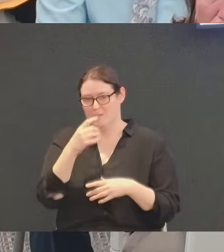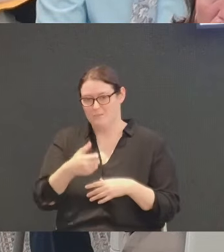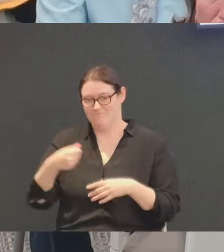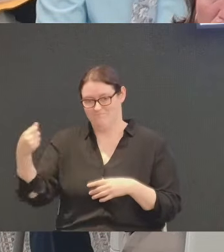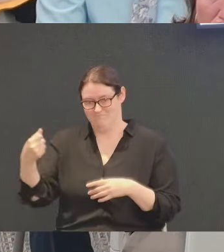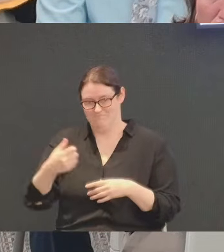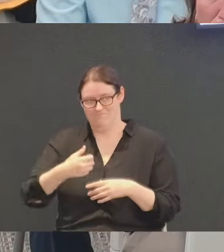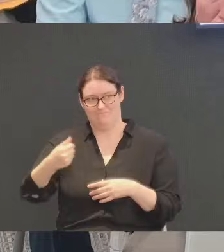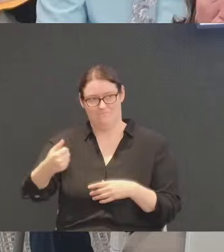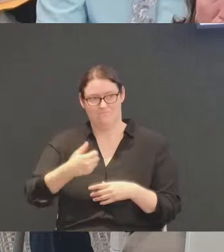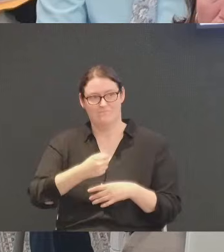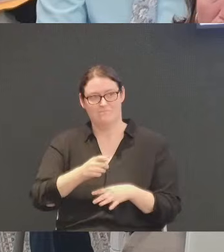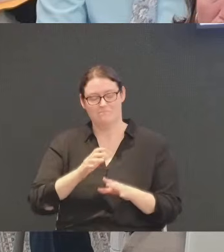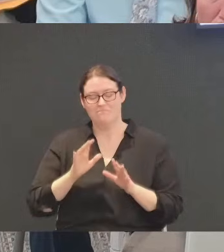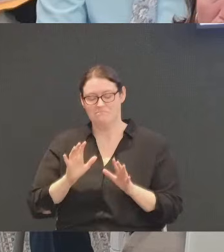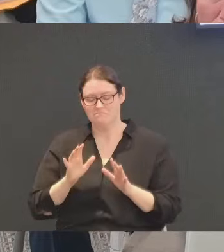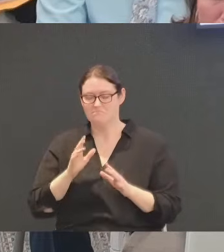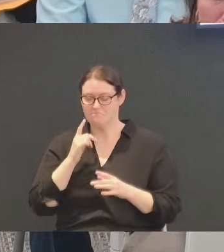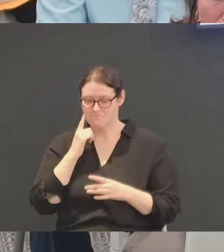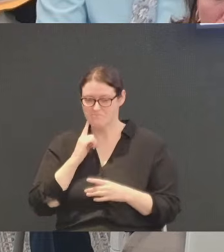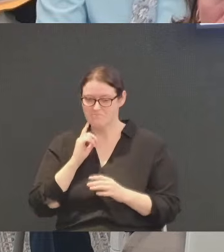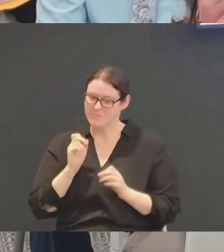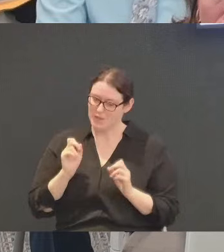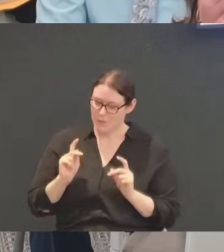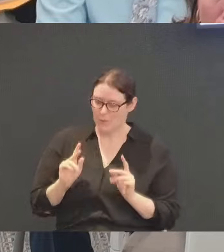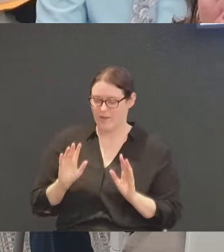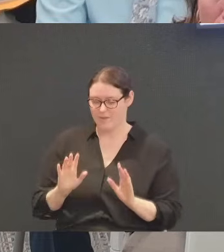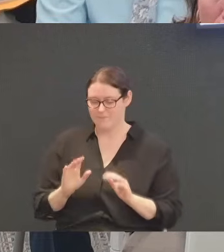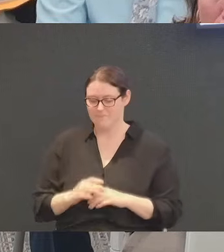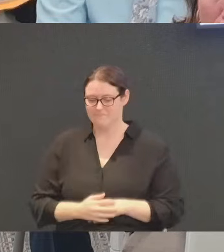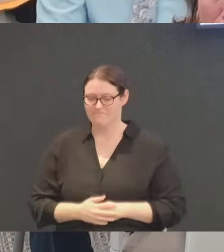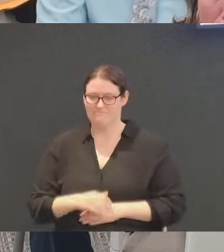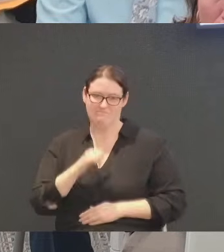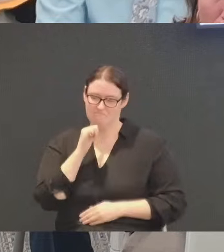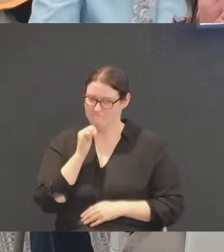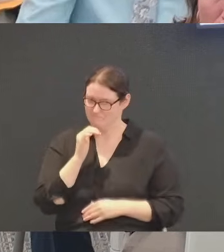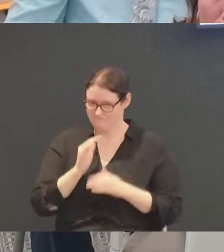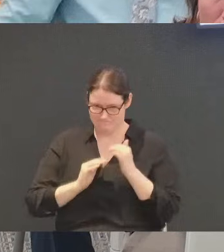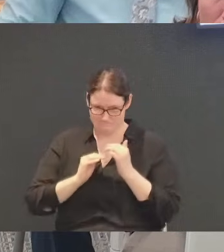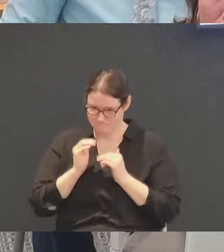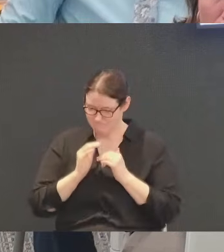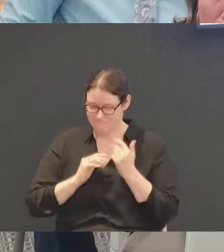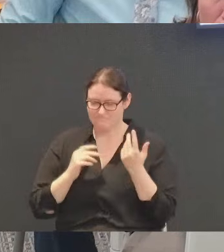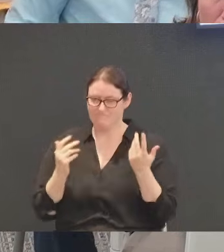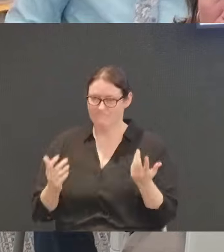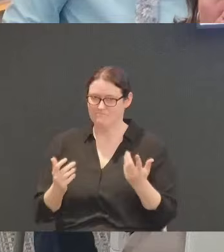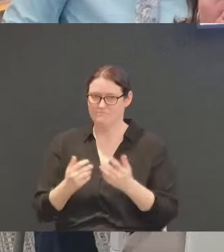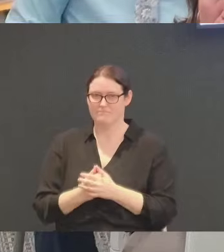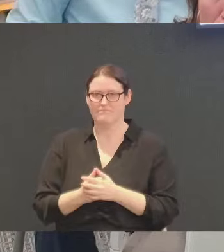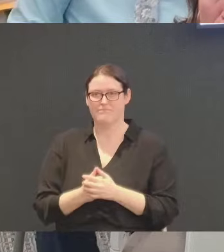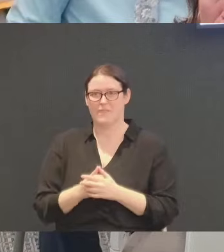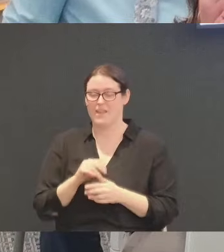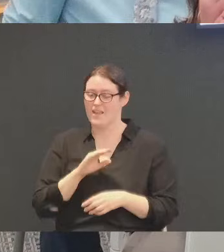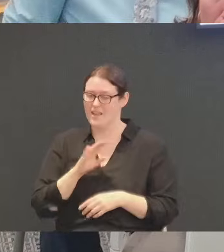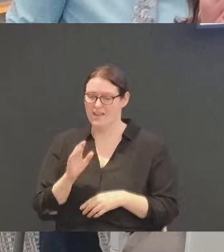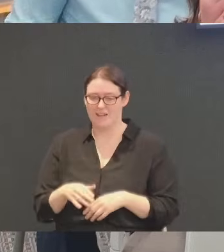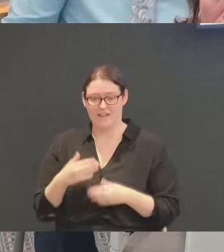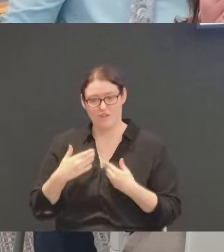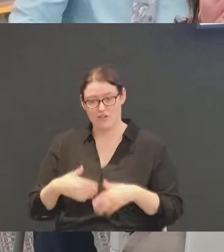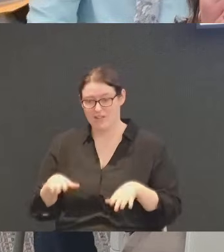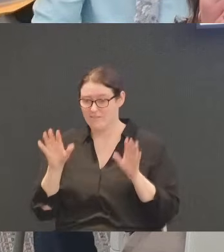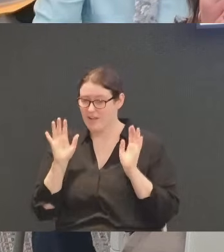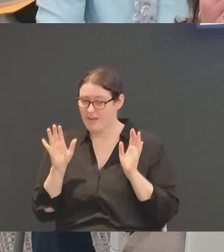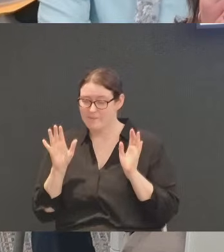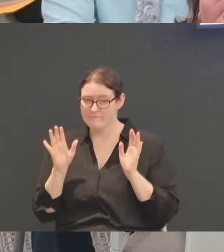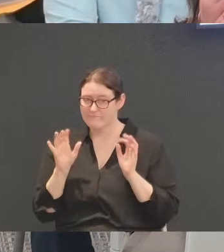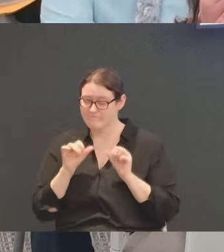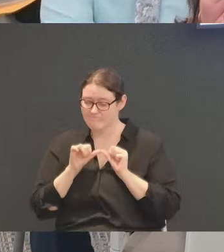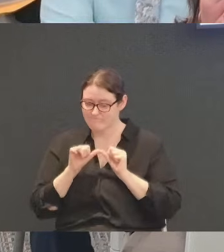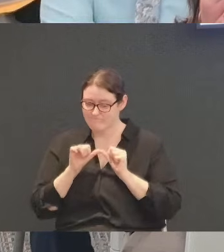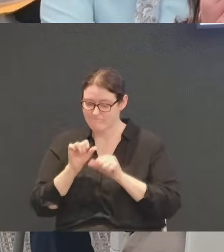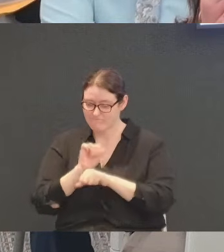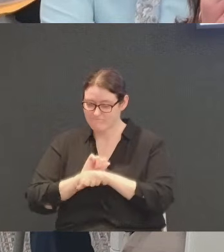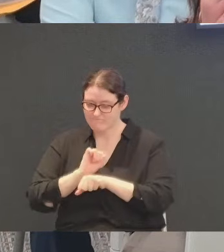It was okay. It was very uncomfortable. I never sat down. I never was comfortable. But as soon as